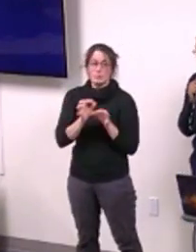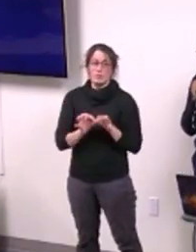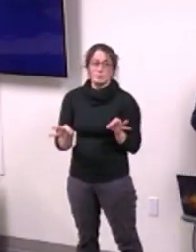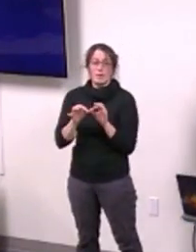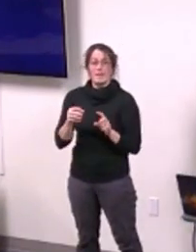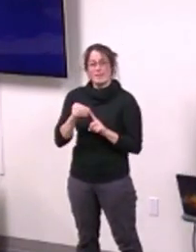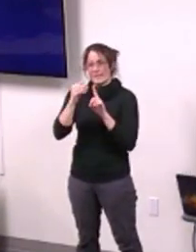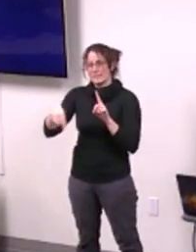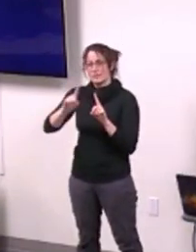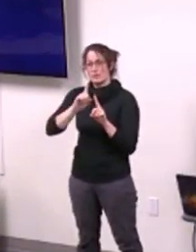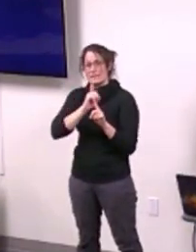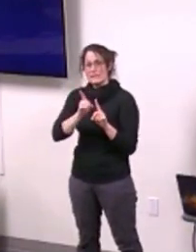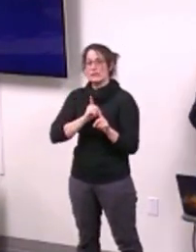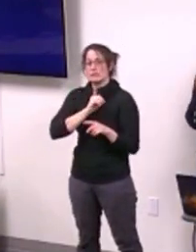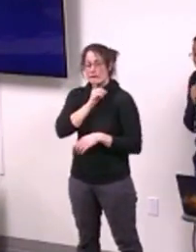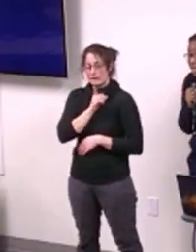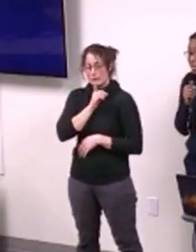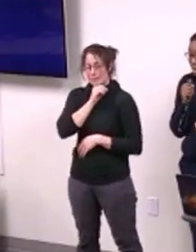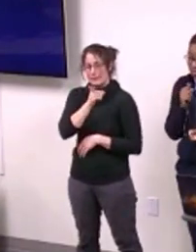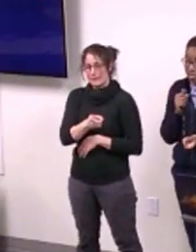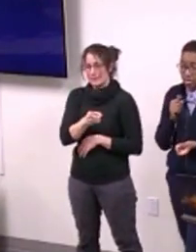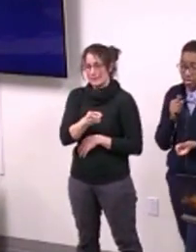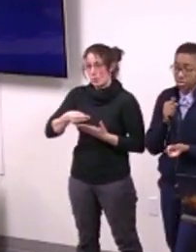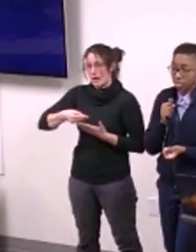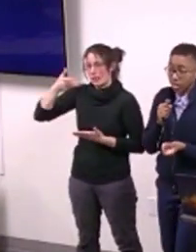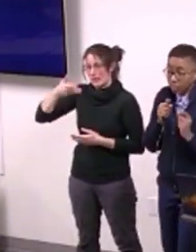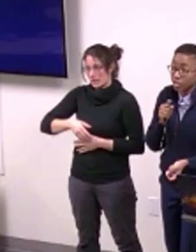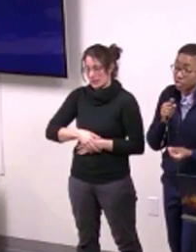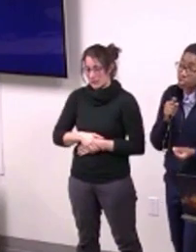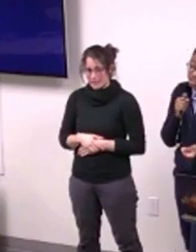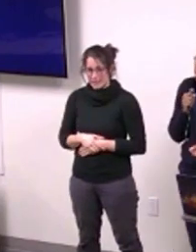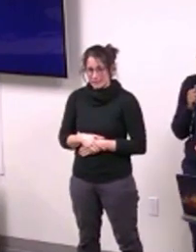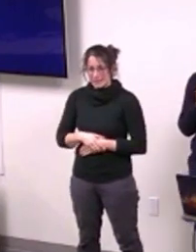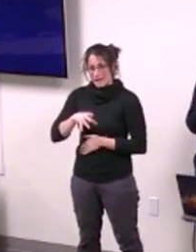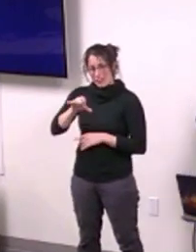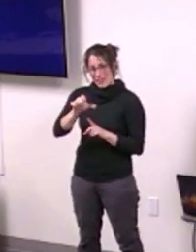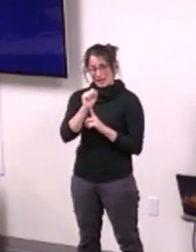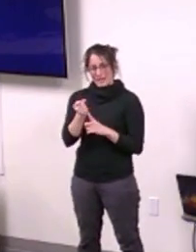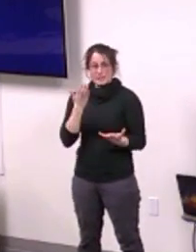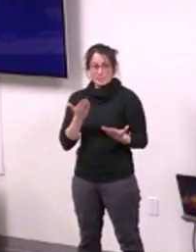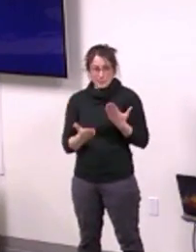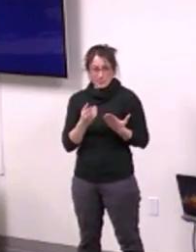Unless you're really, really, really, really wealthy. In which case, you might get the system to work for you.